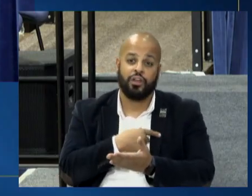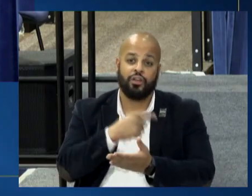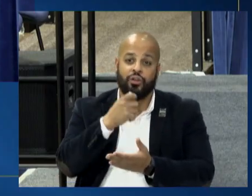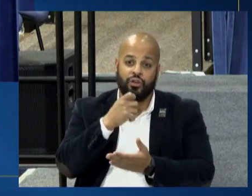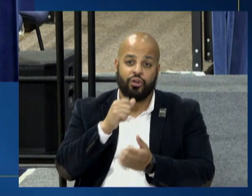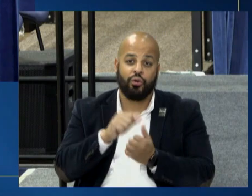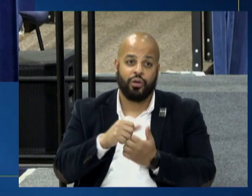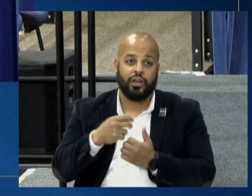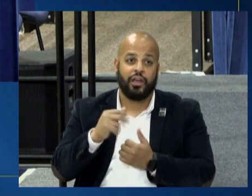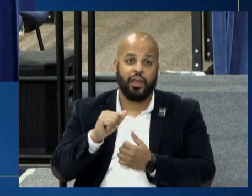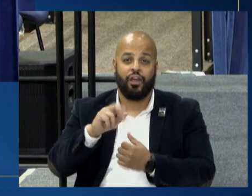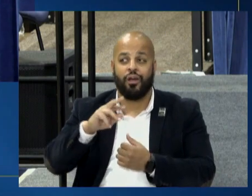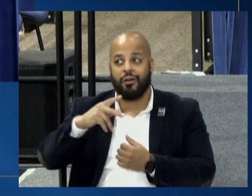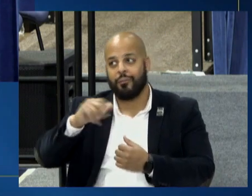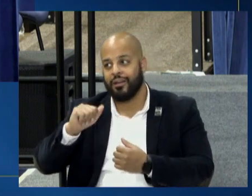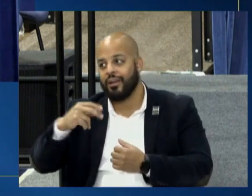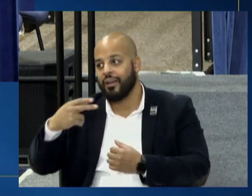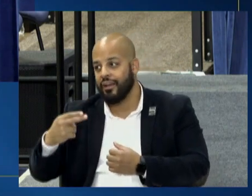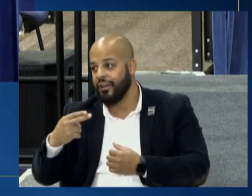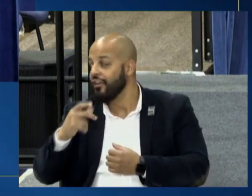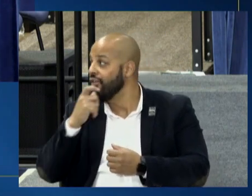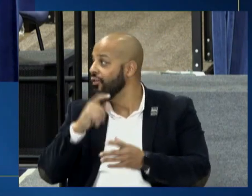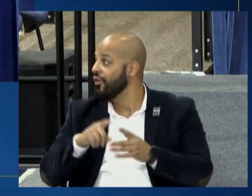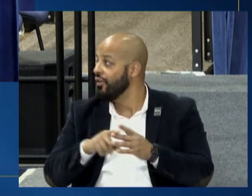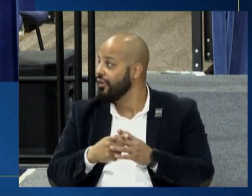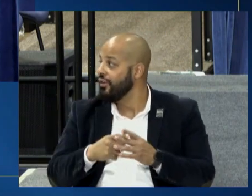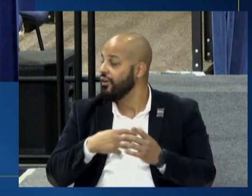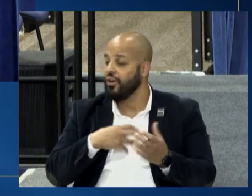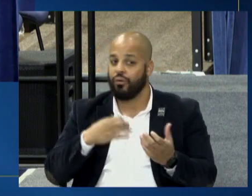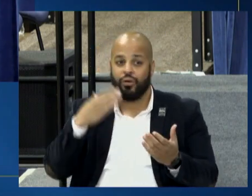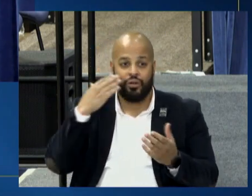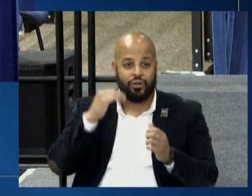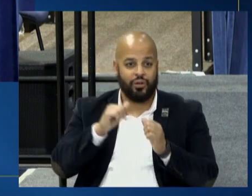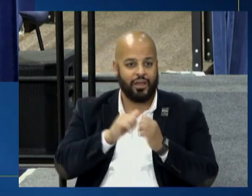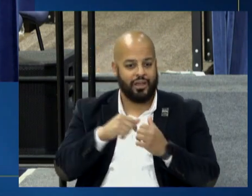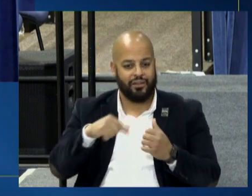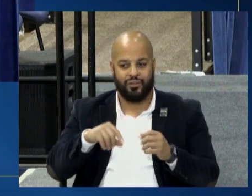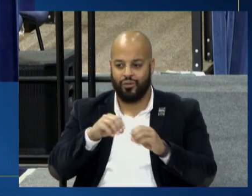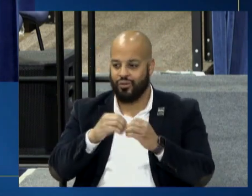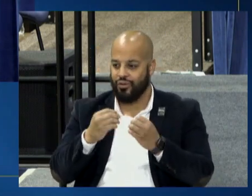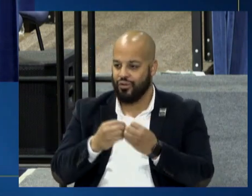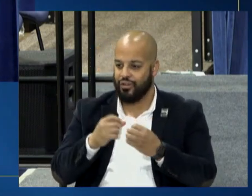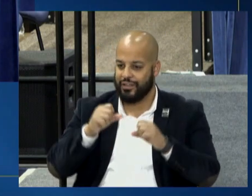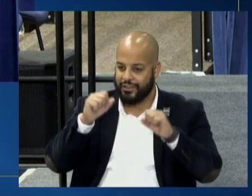formulation and then ultimate launch was, how can -- we need an organization that can catalyze,